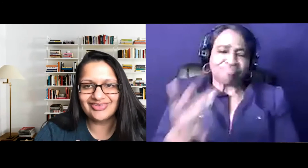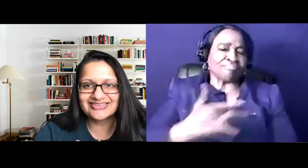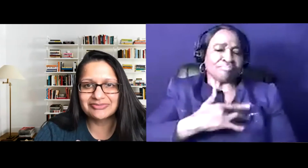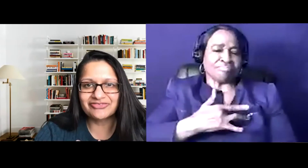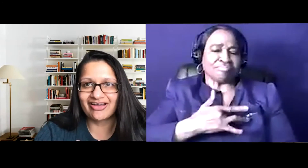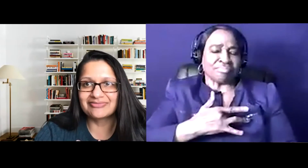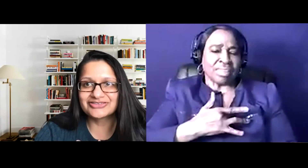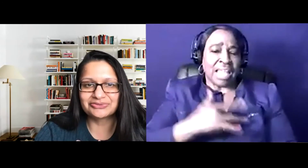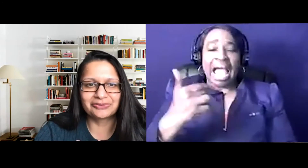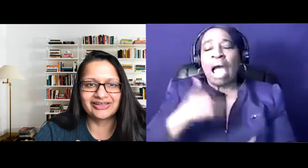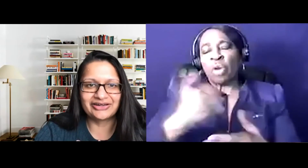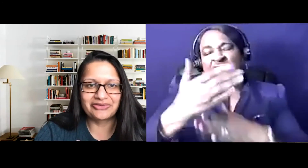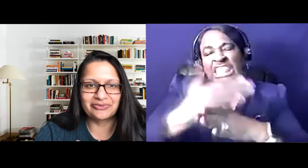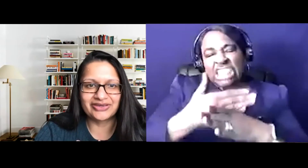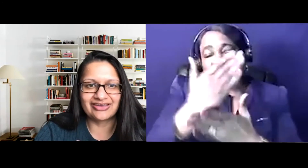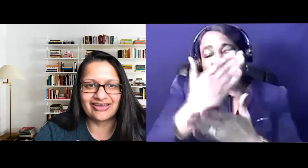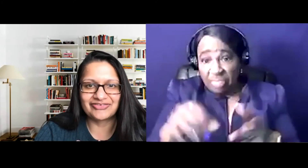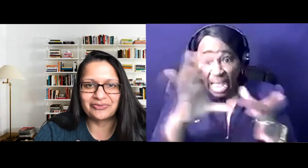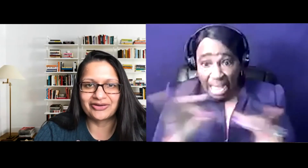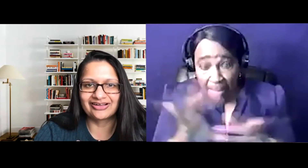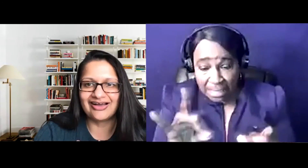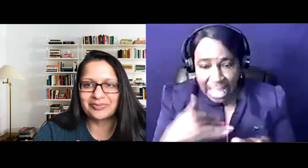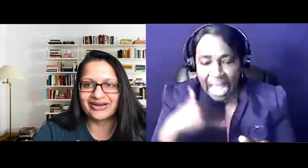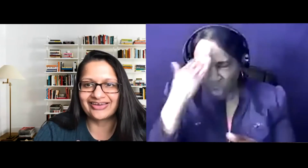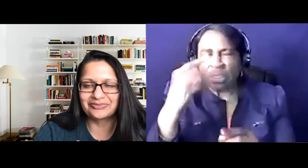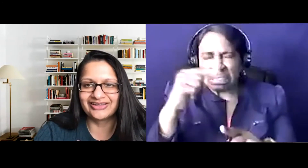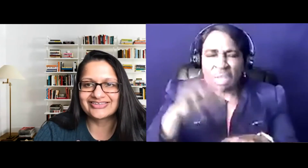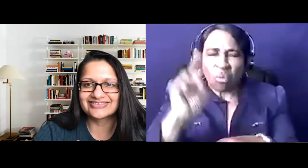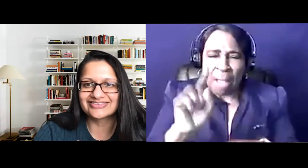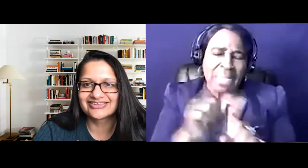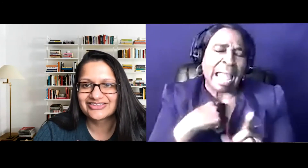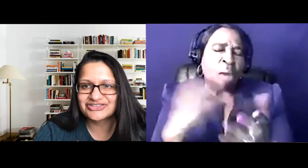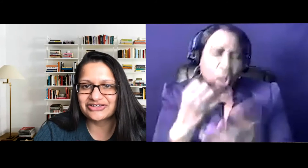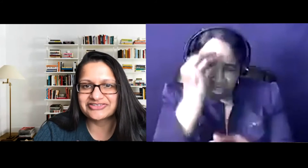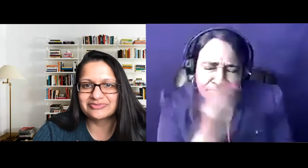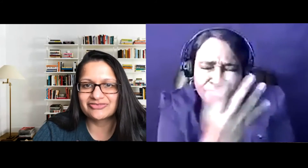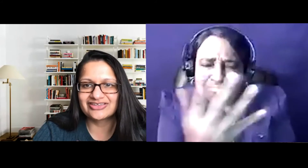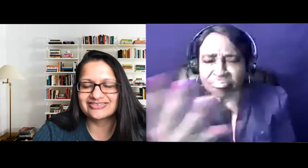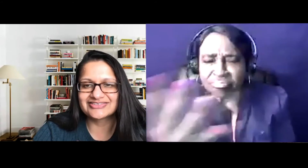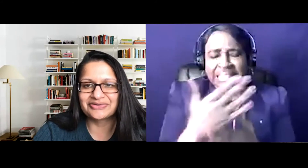some of the comments real quickly. I know that we have hit 1:00, but I would like to share some of these. So